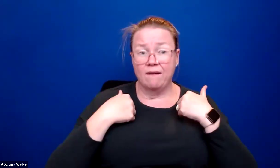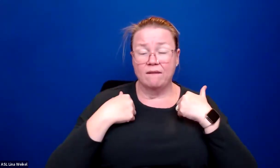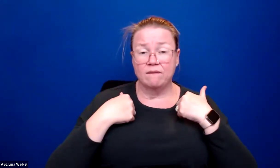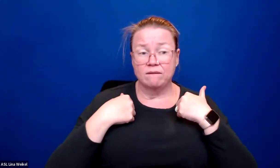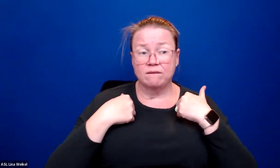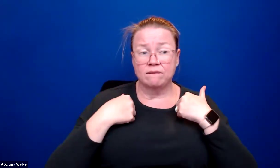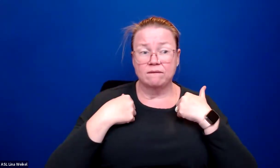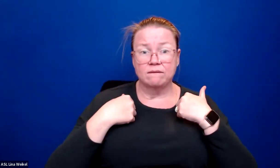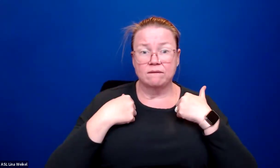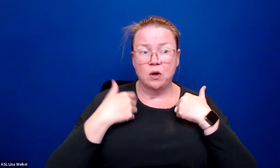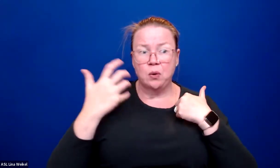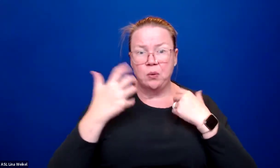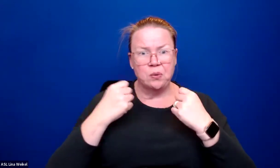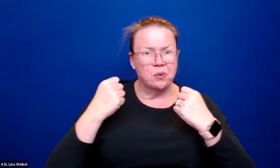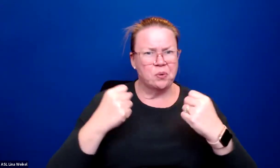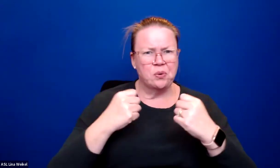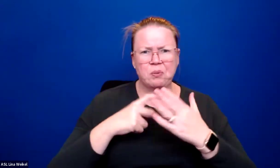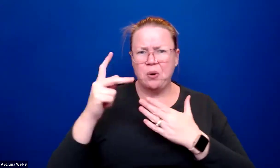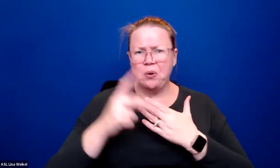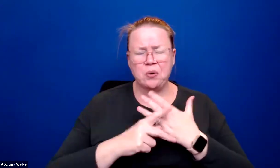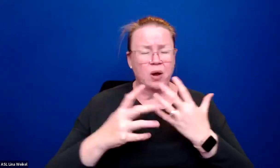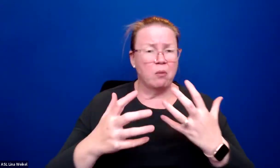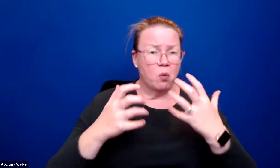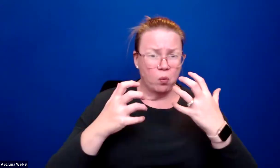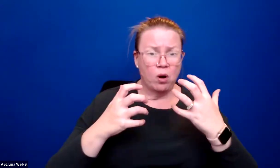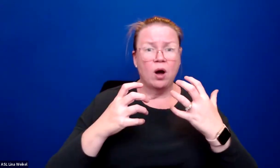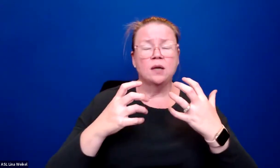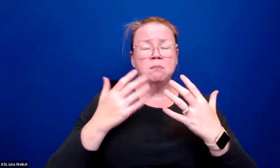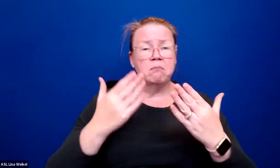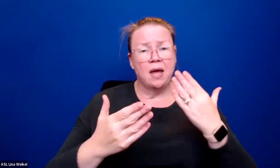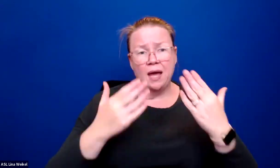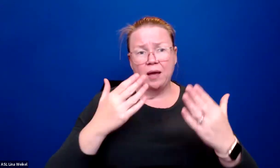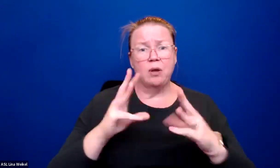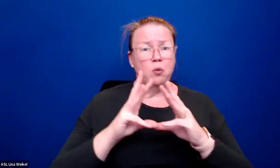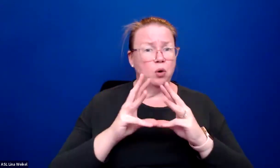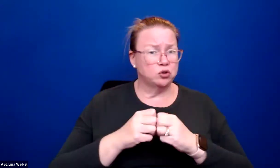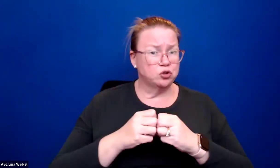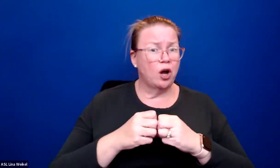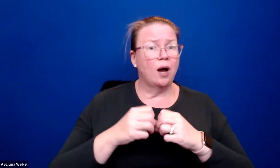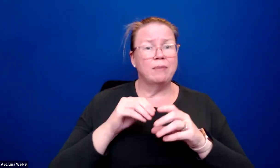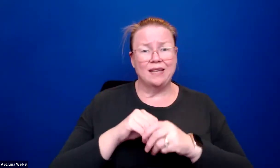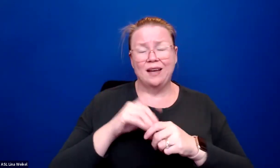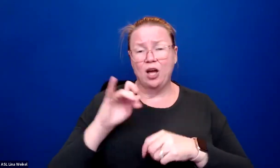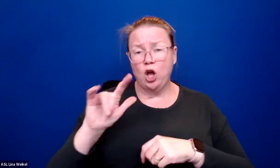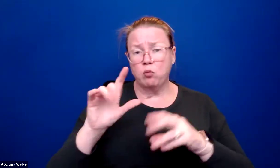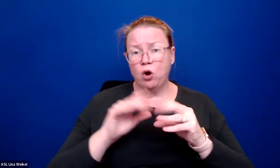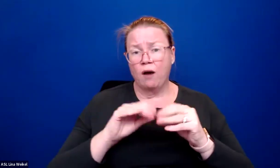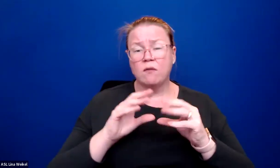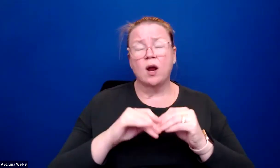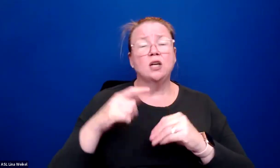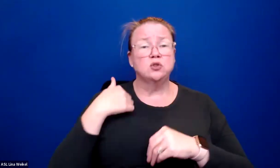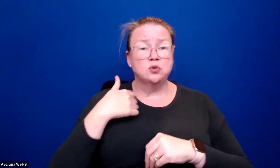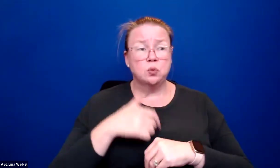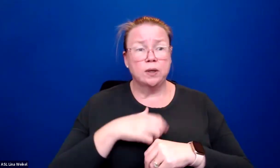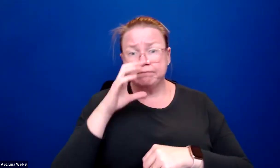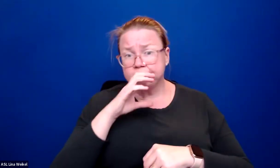Elissa w/ APRIL: dynamic programs that they would like to maybe do a workshop at the April Conference. We will be looking for that as well